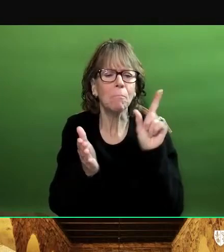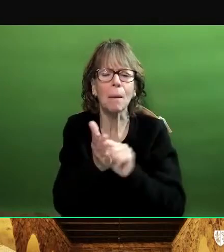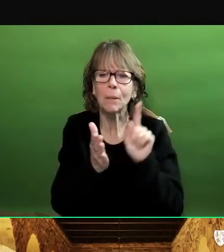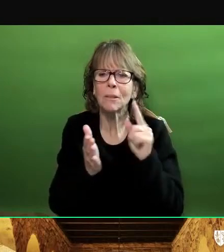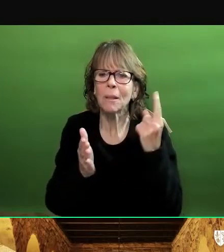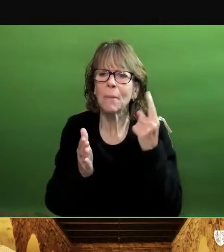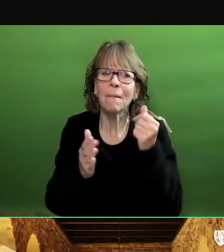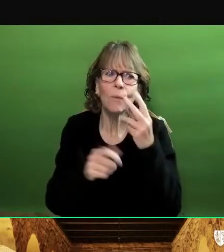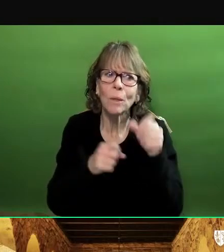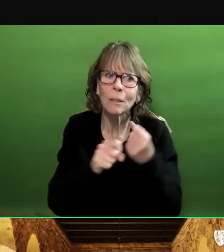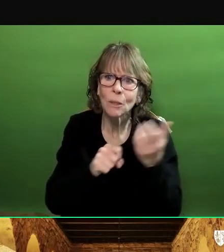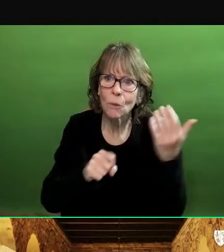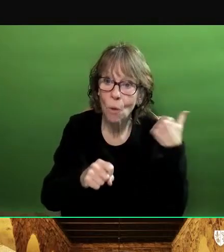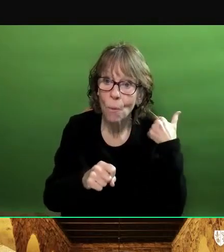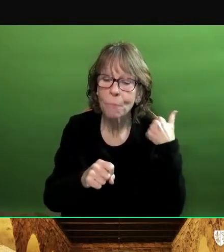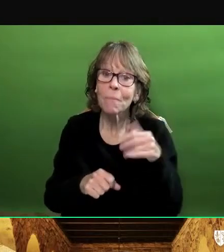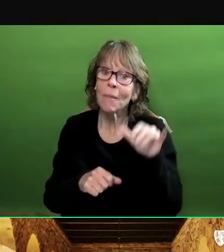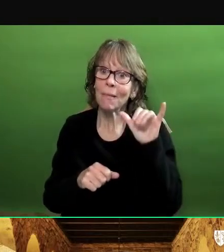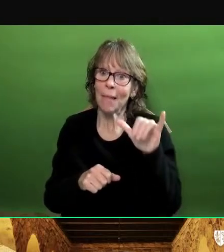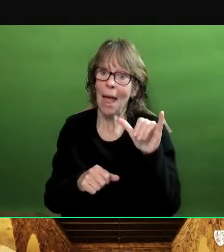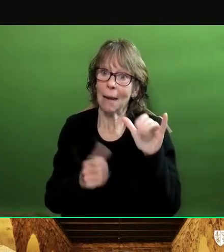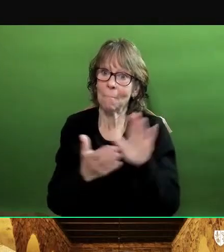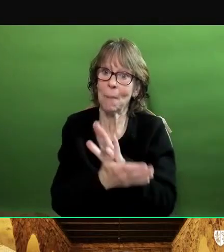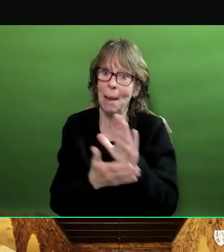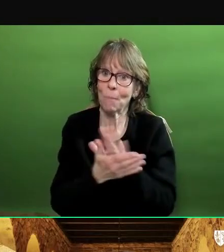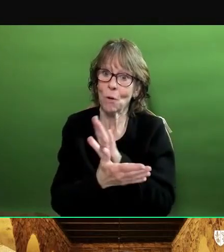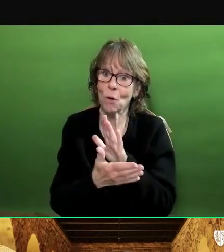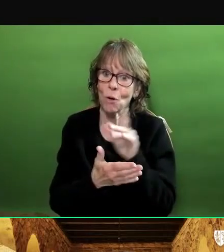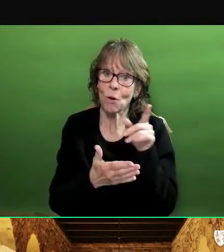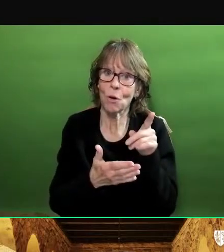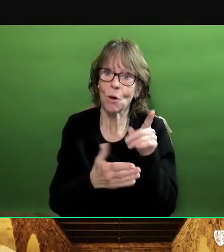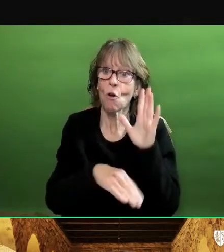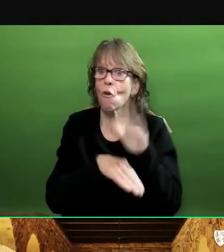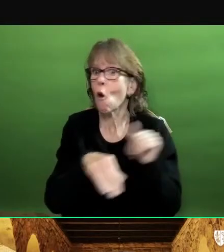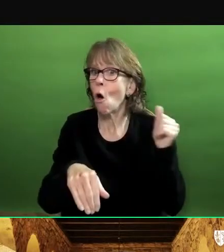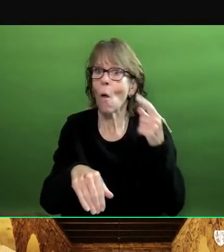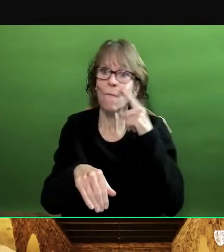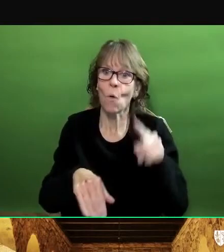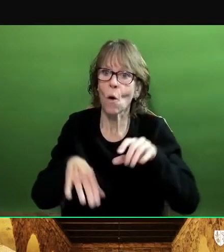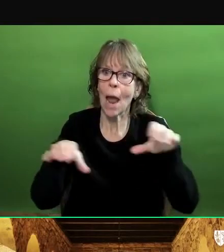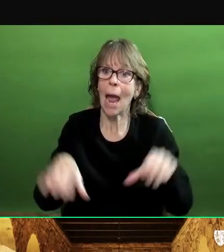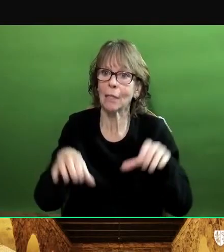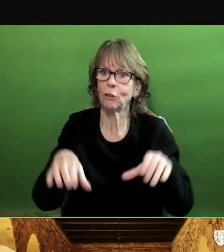And in that paper, we had a call for action for many groups, and I'm going to extract